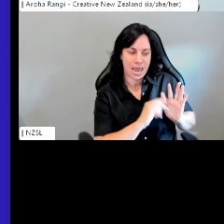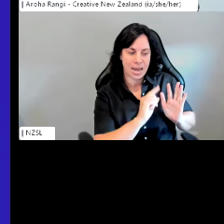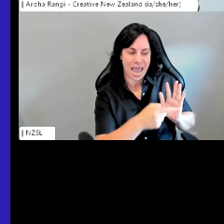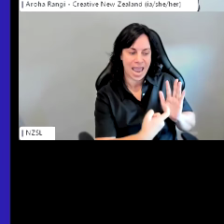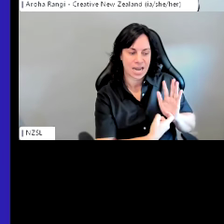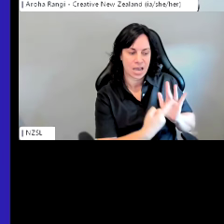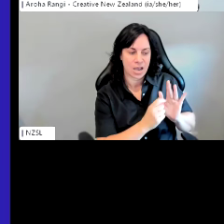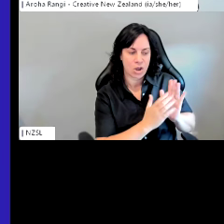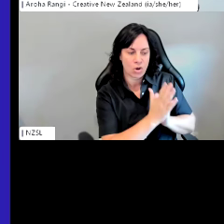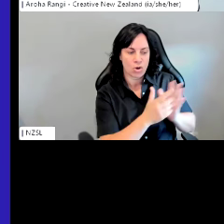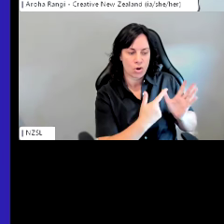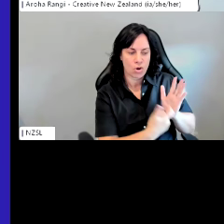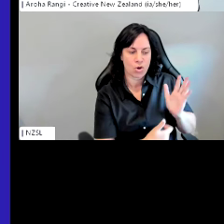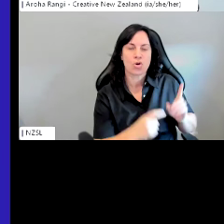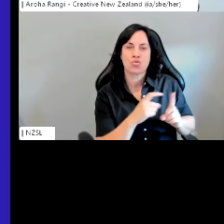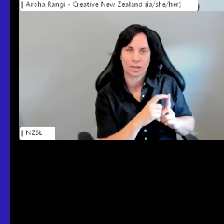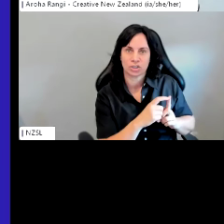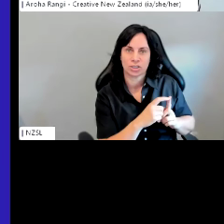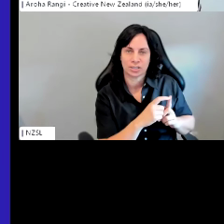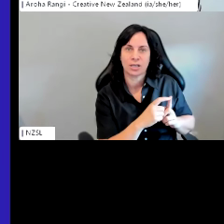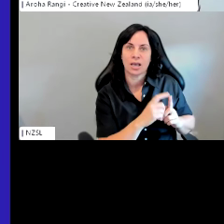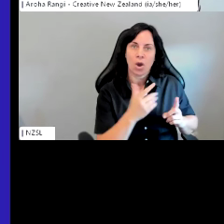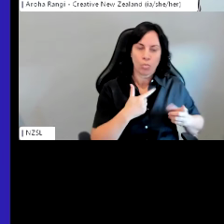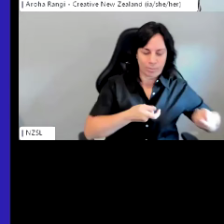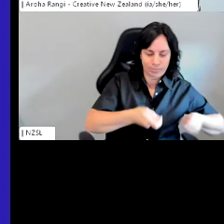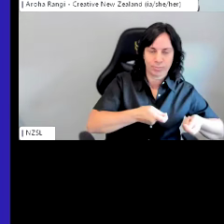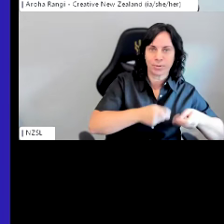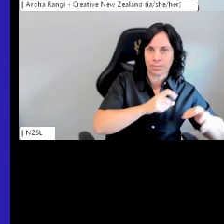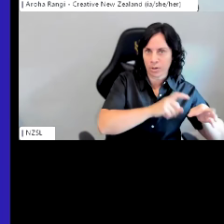can answer as many as possible in this session. If there's something we can't get to within the